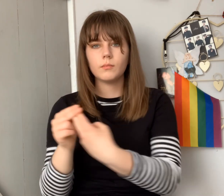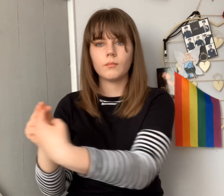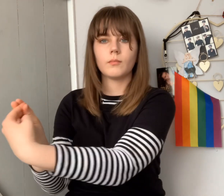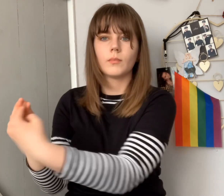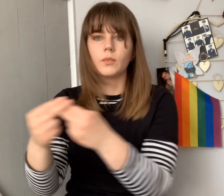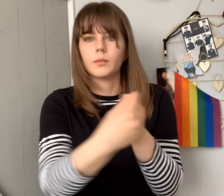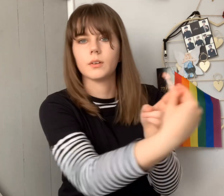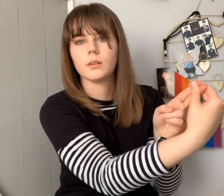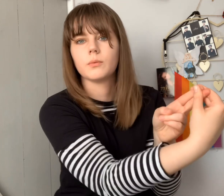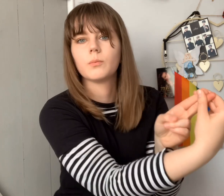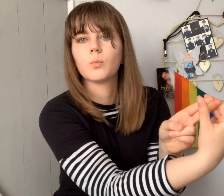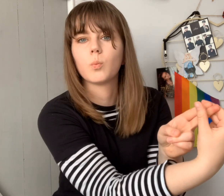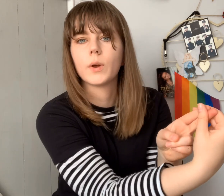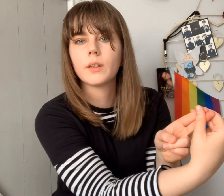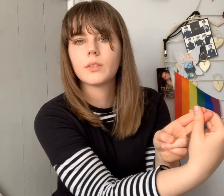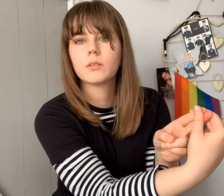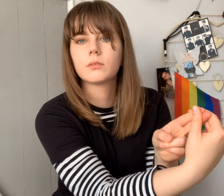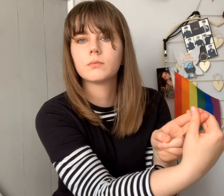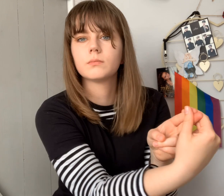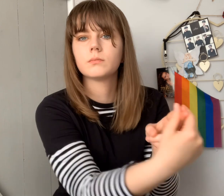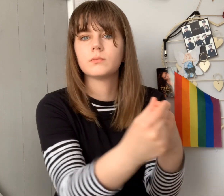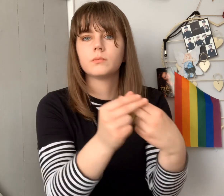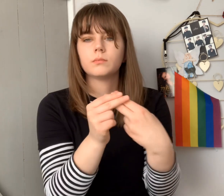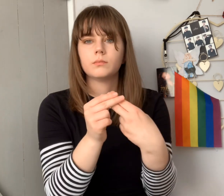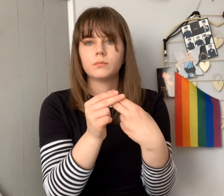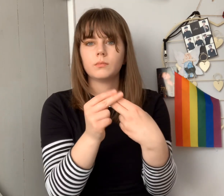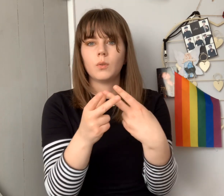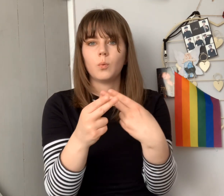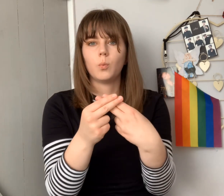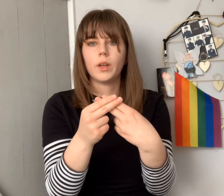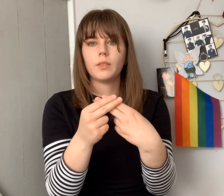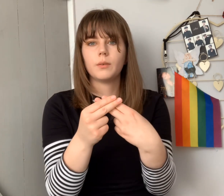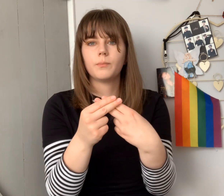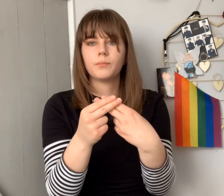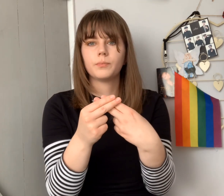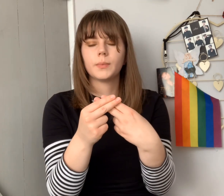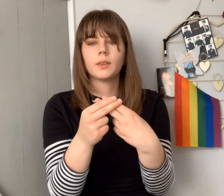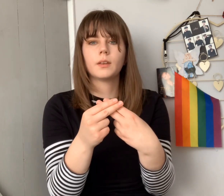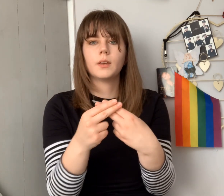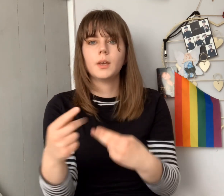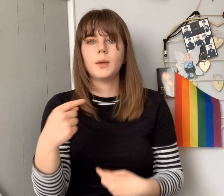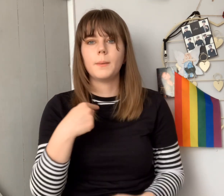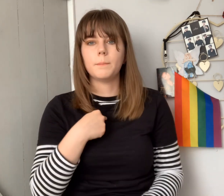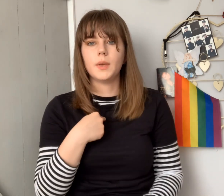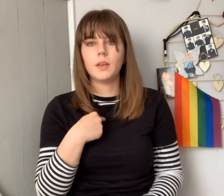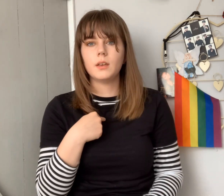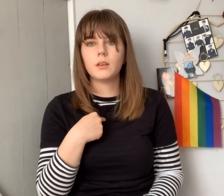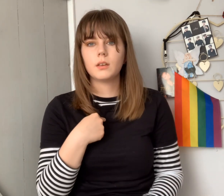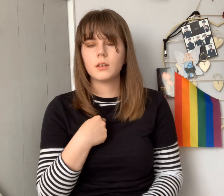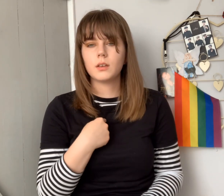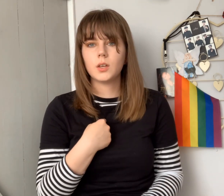There... "with"